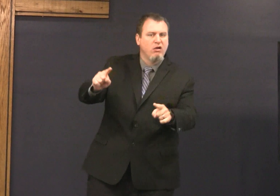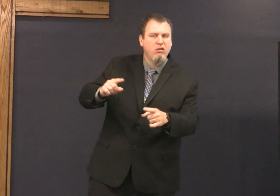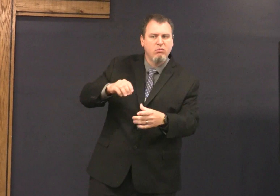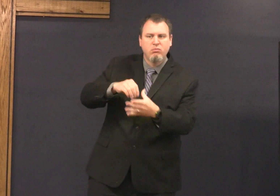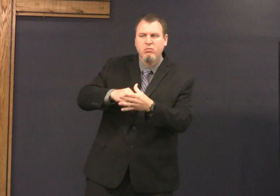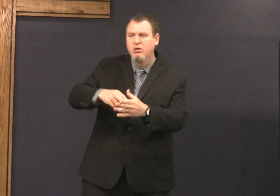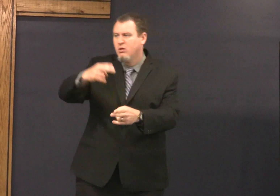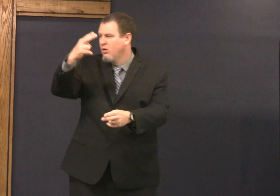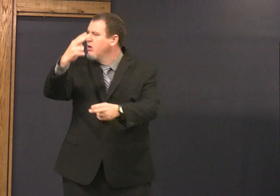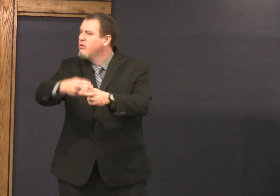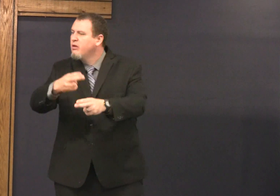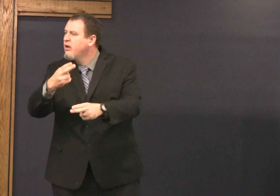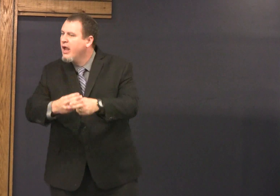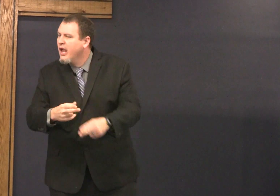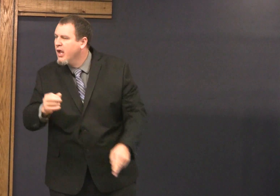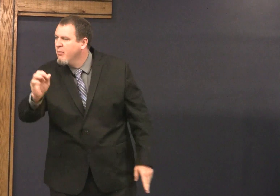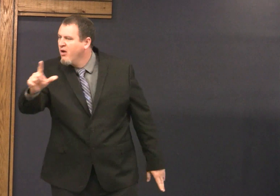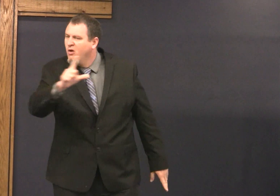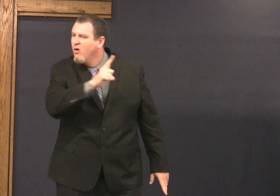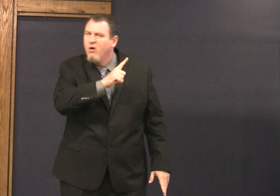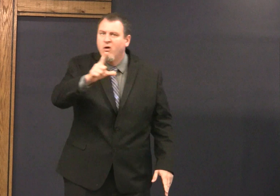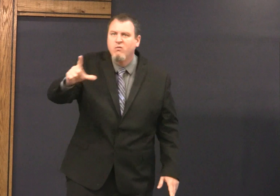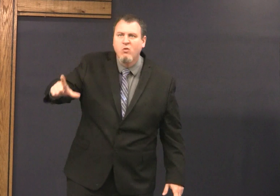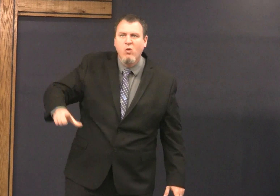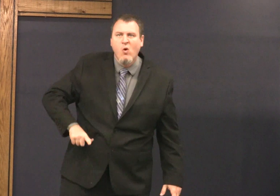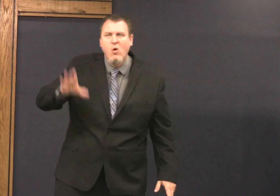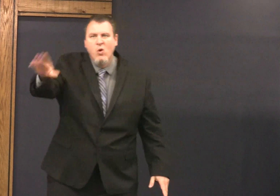I'm just going to let you know that I come in the name of the Lord